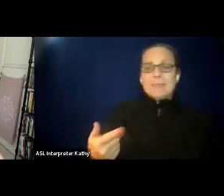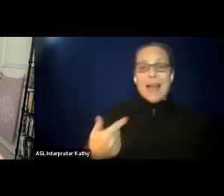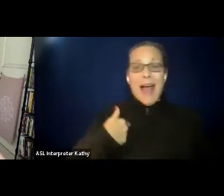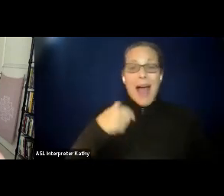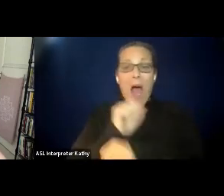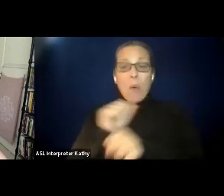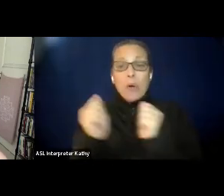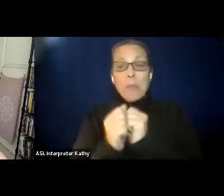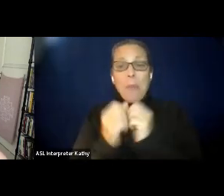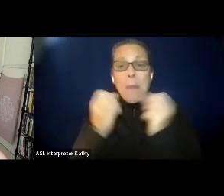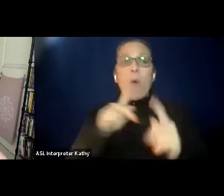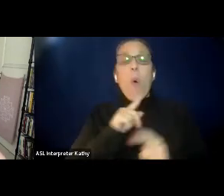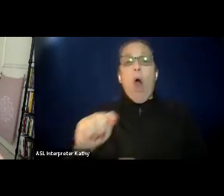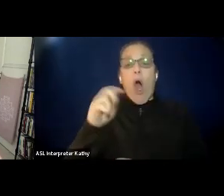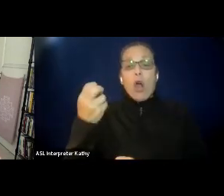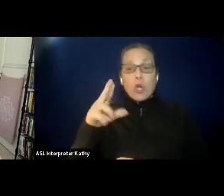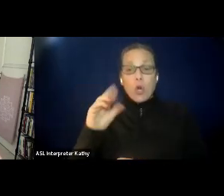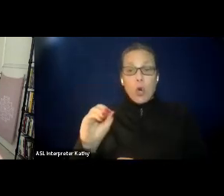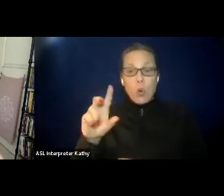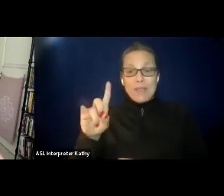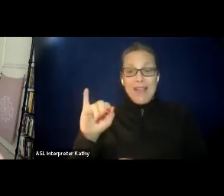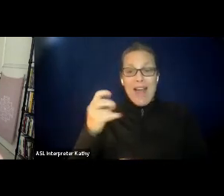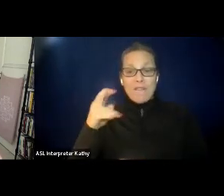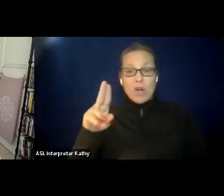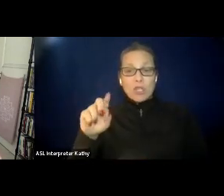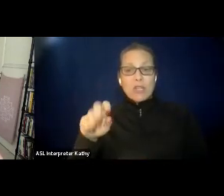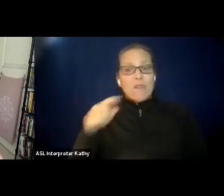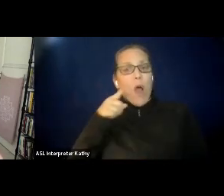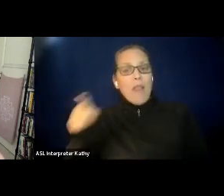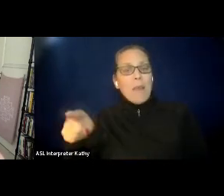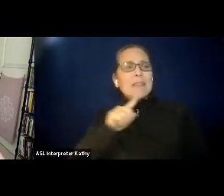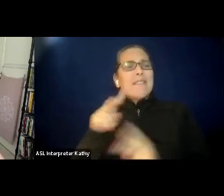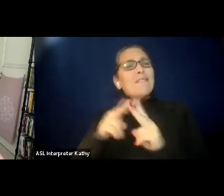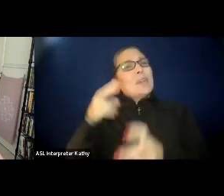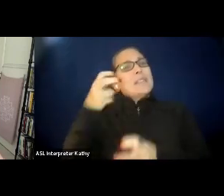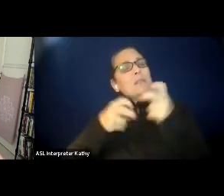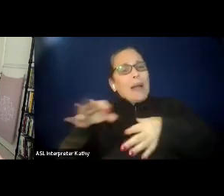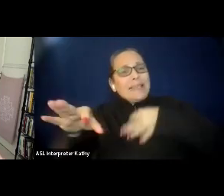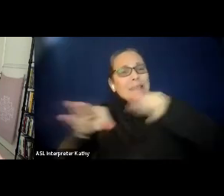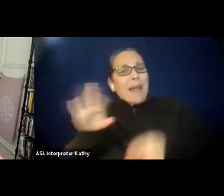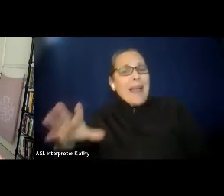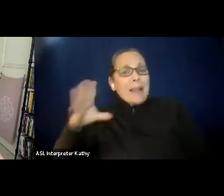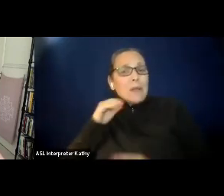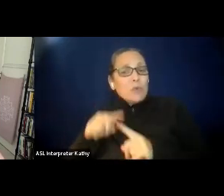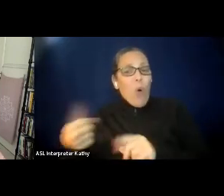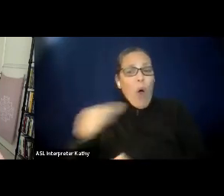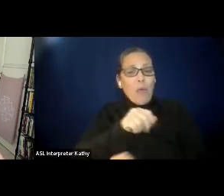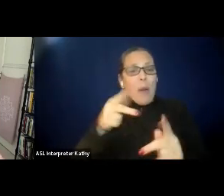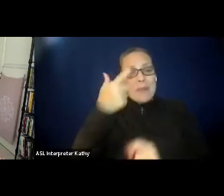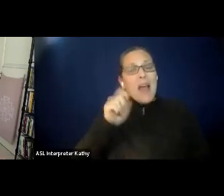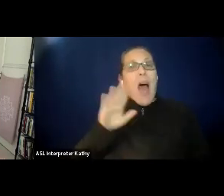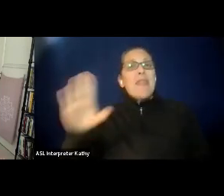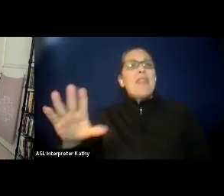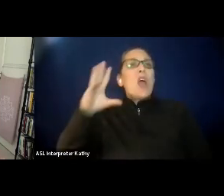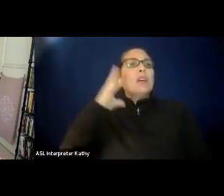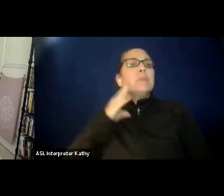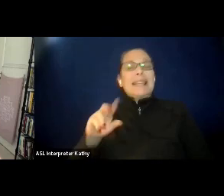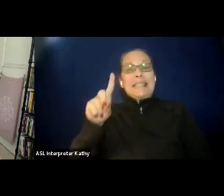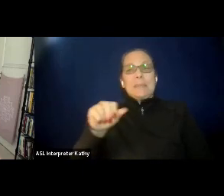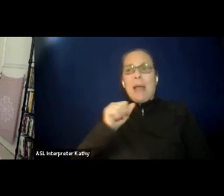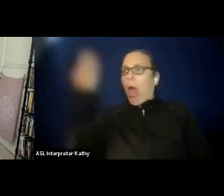something or I'm having a pain flare-up, I work with a lot of folks who are neurodivergent who say it's difficult to